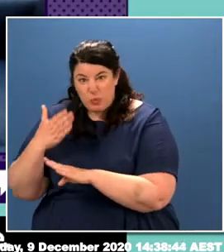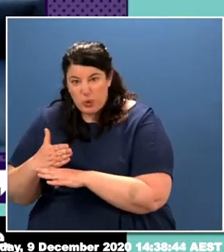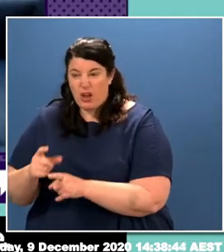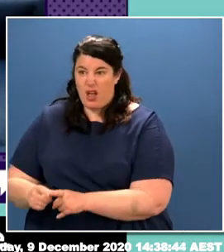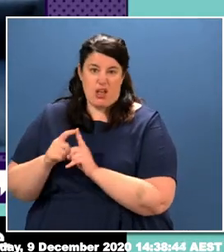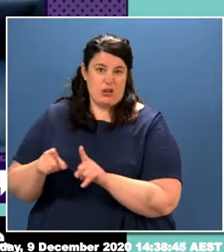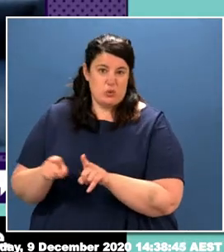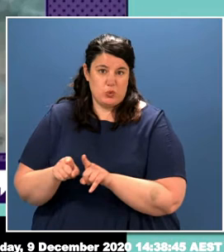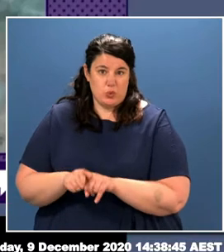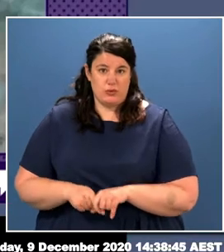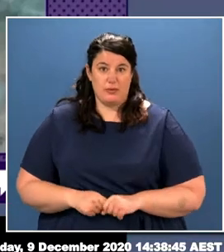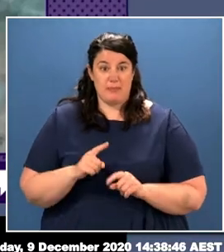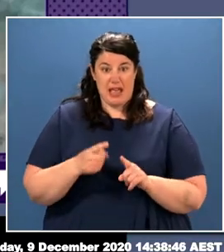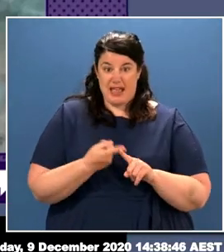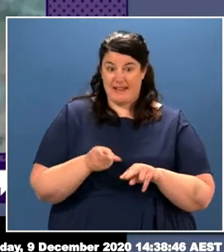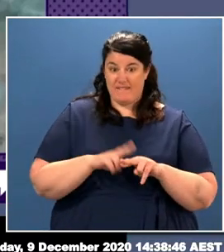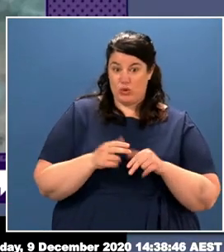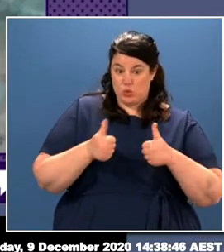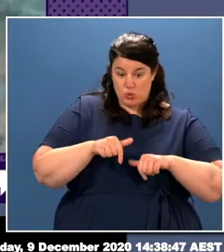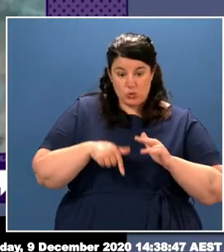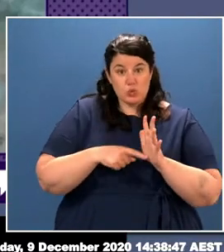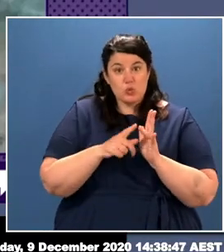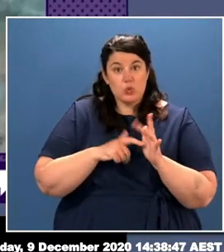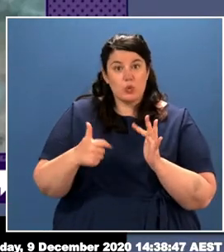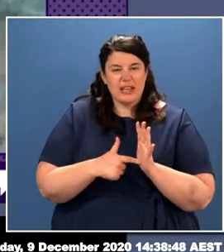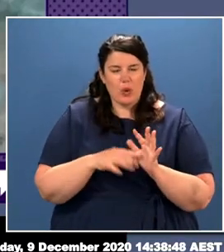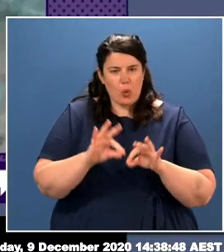By using this toolkit I believe organizations are really sending